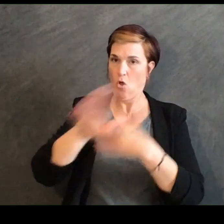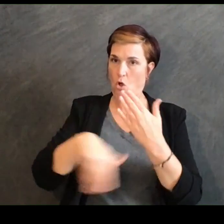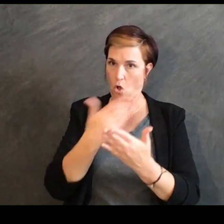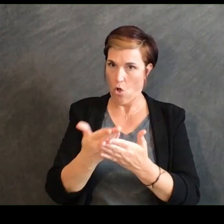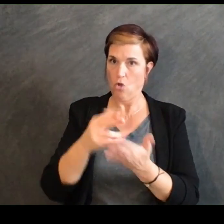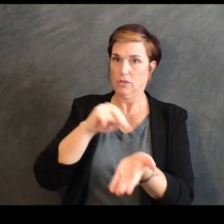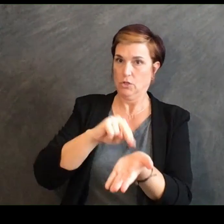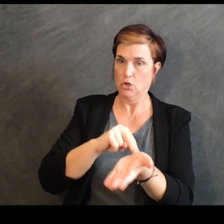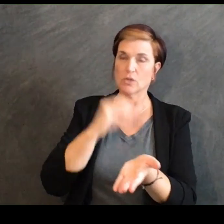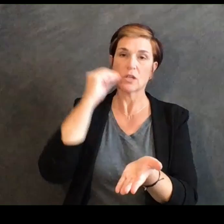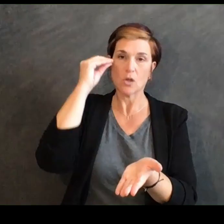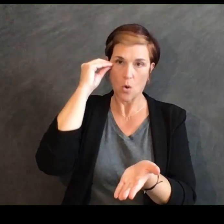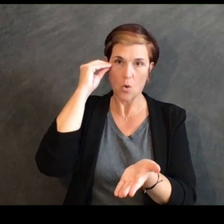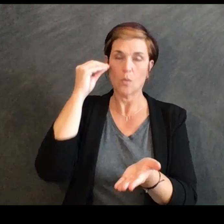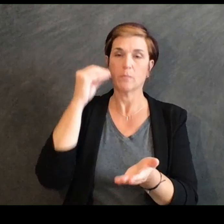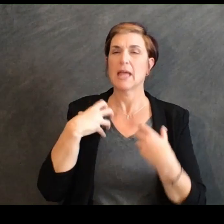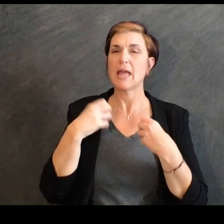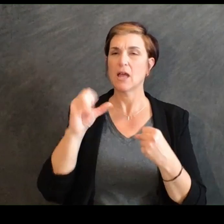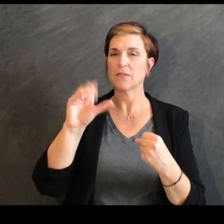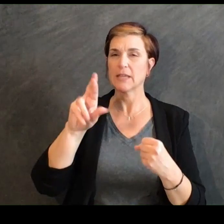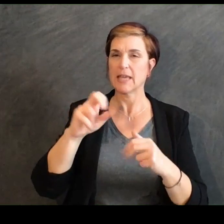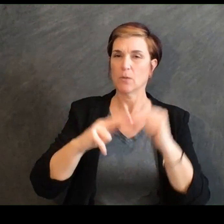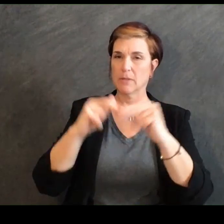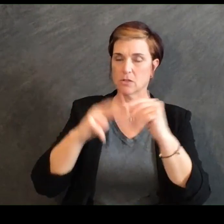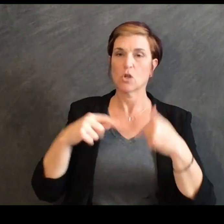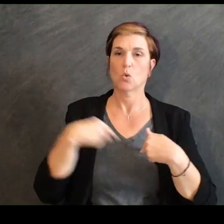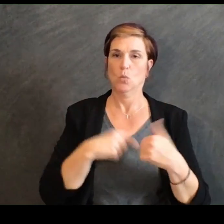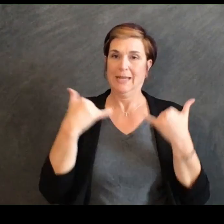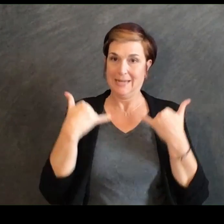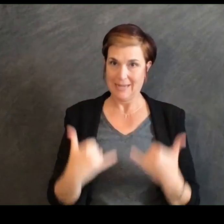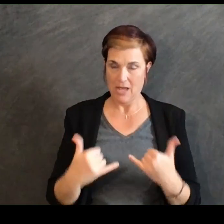that could get in the way of treating patients during this time these